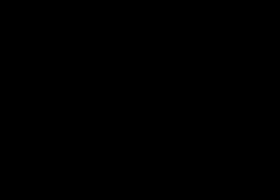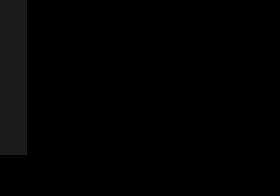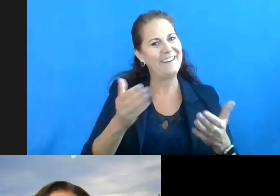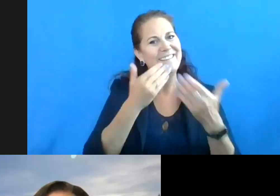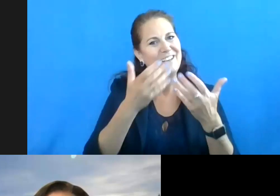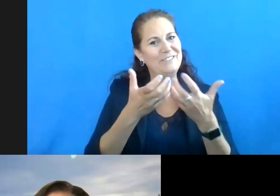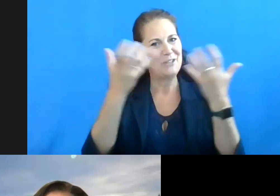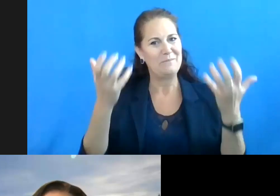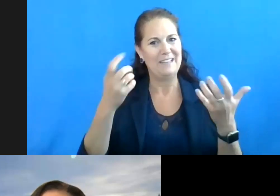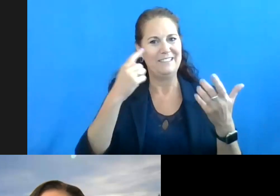Dana Moraes: Thank you so much, Vanessa.